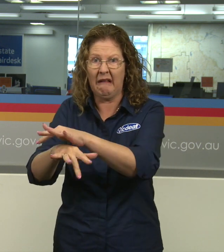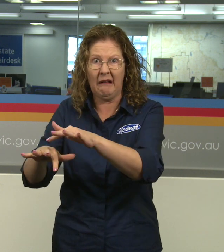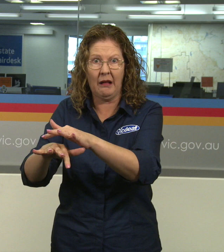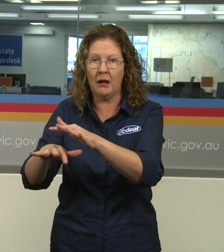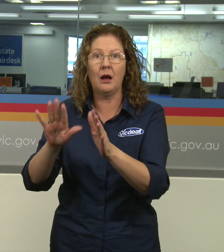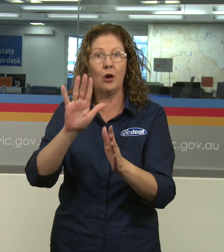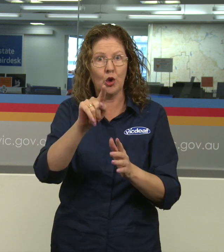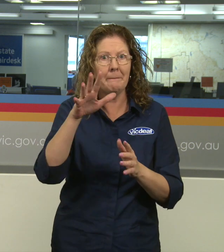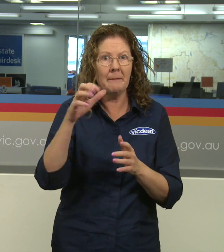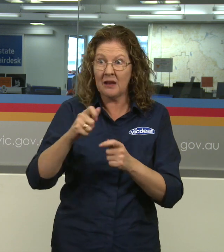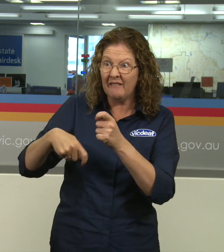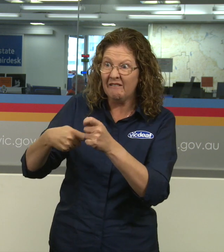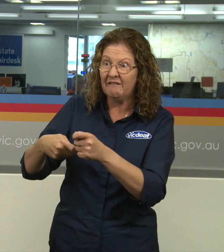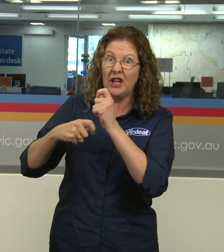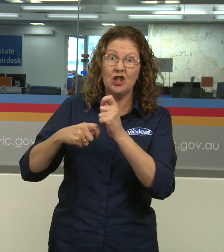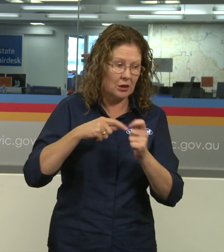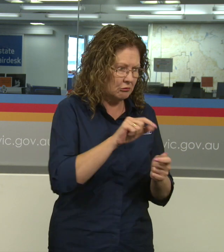prepare any fish that is caught.